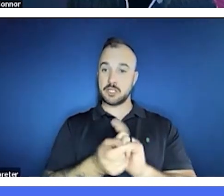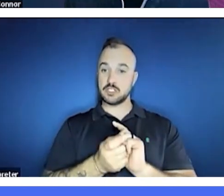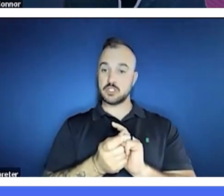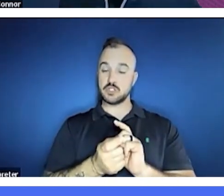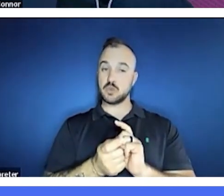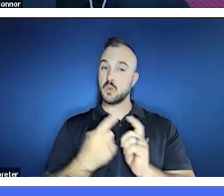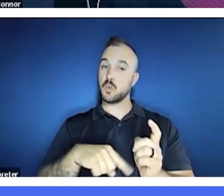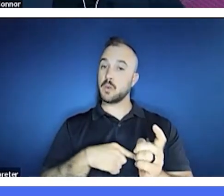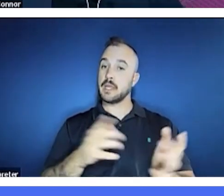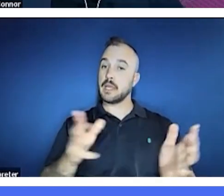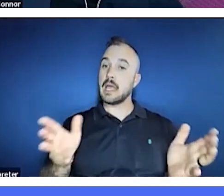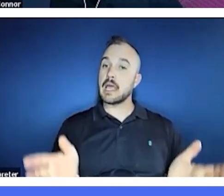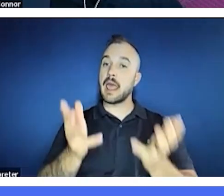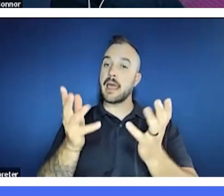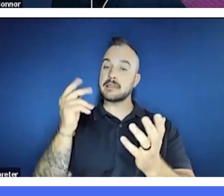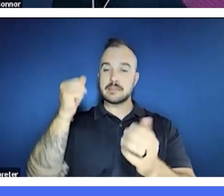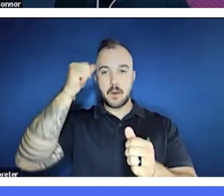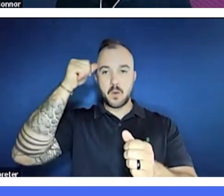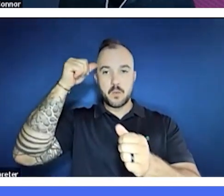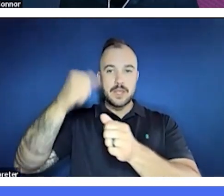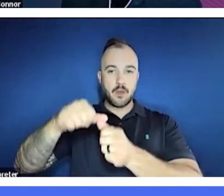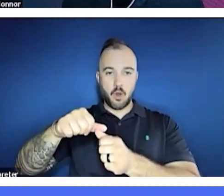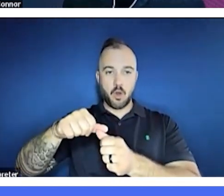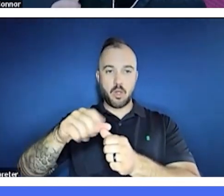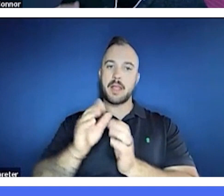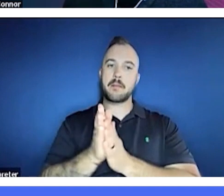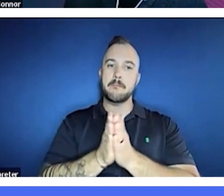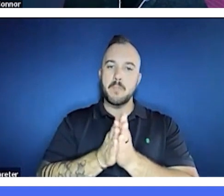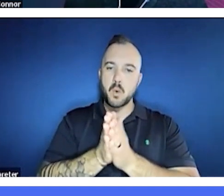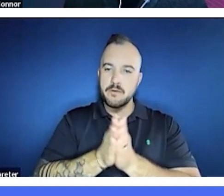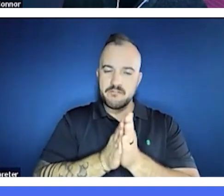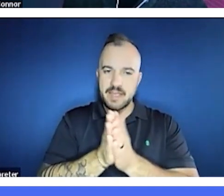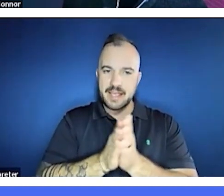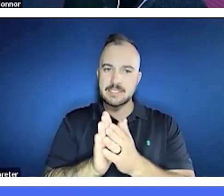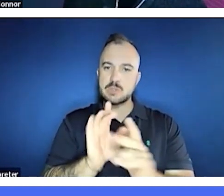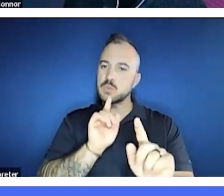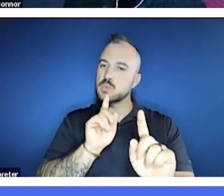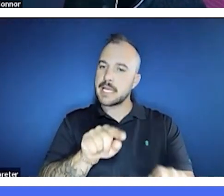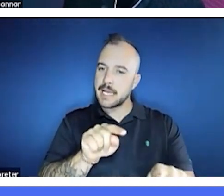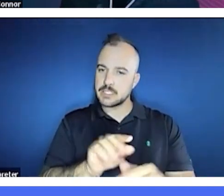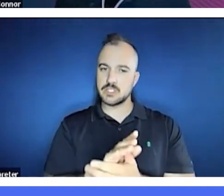and motivate new action behavior changes when we enhance, recall and motivate new action.